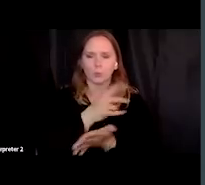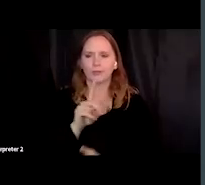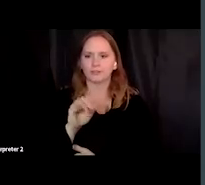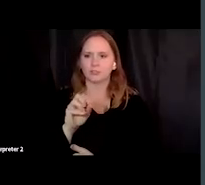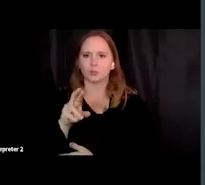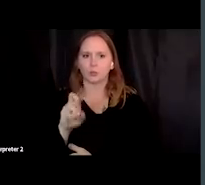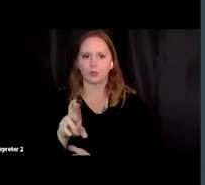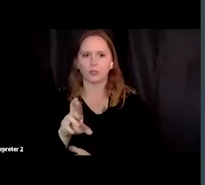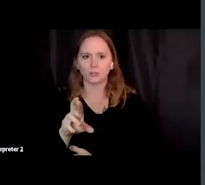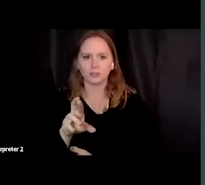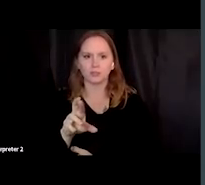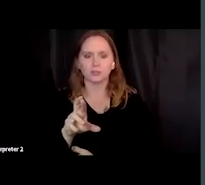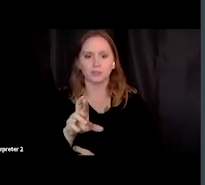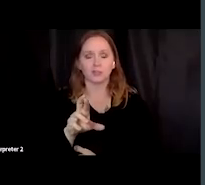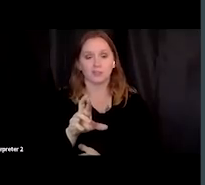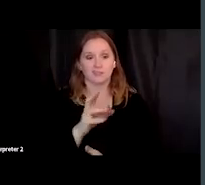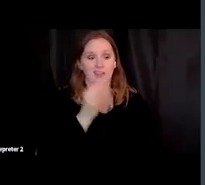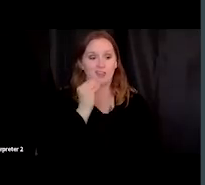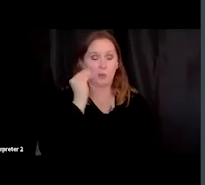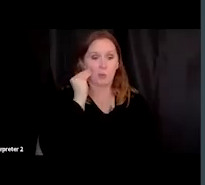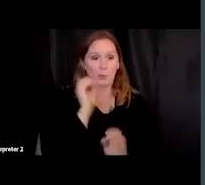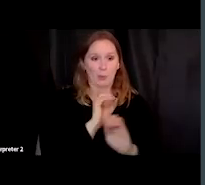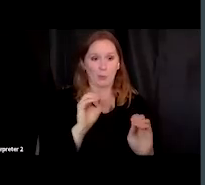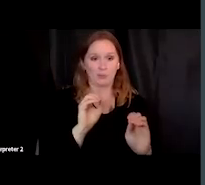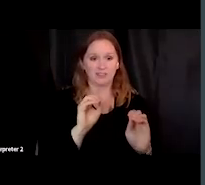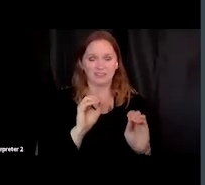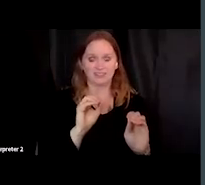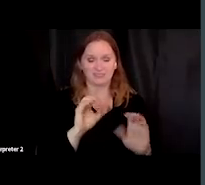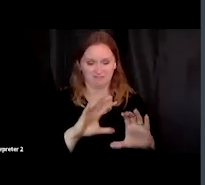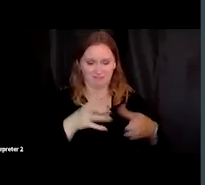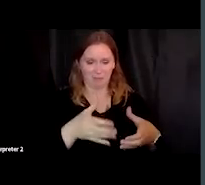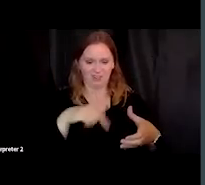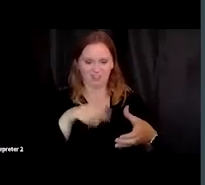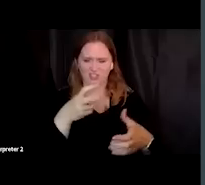among the homeless population are really hard to examine and therefore it's hard to really share, you know,